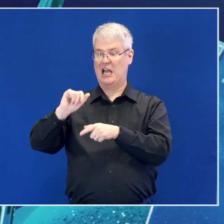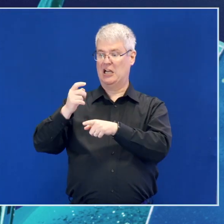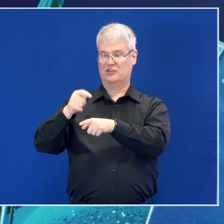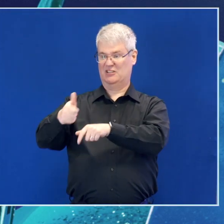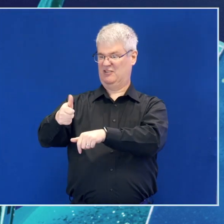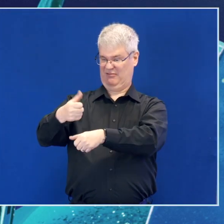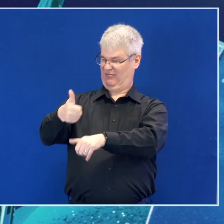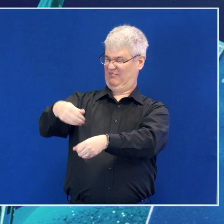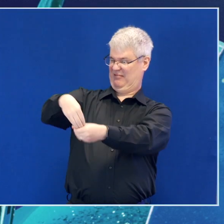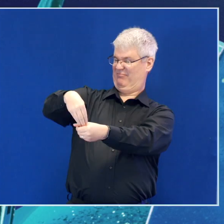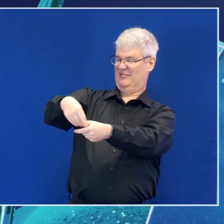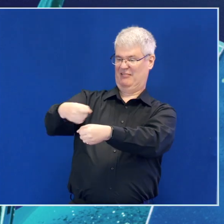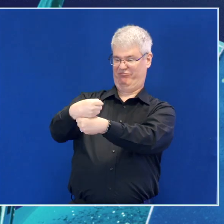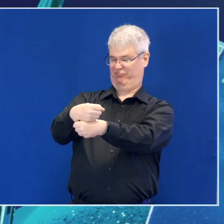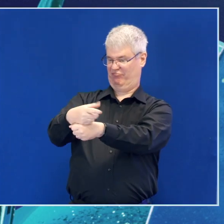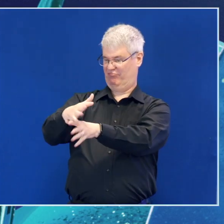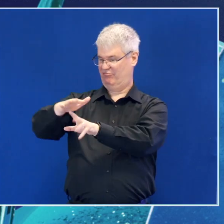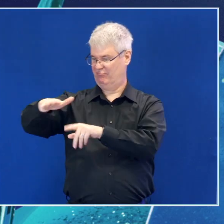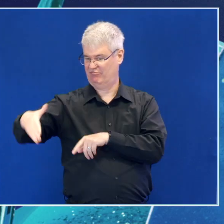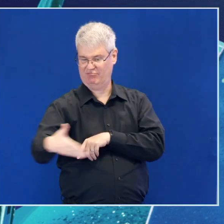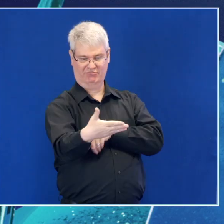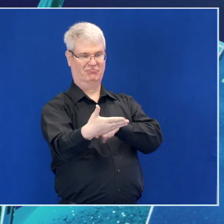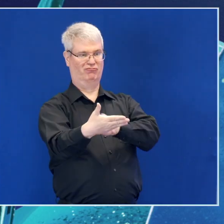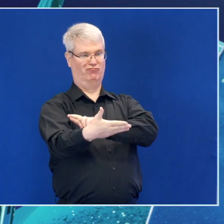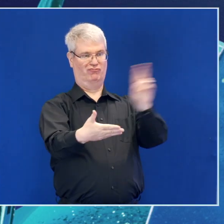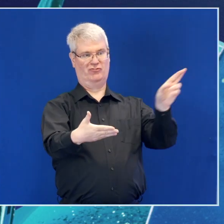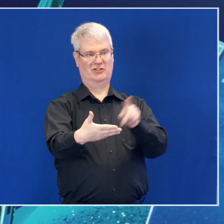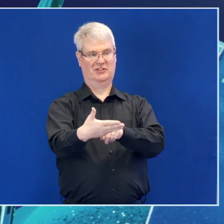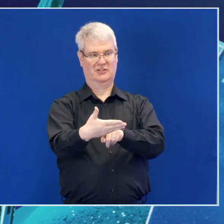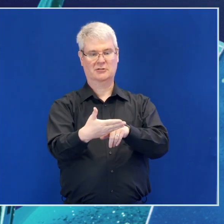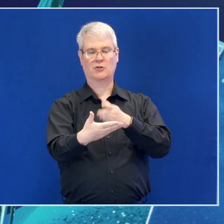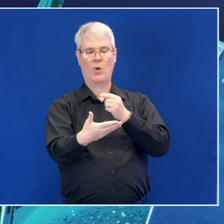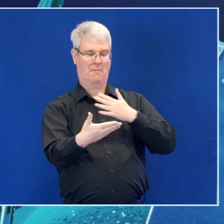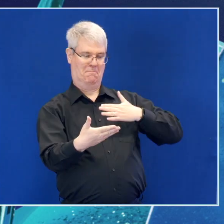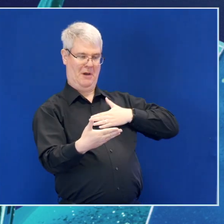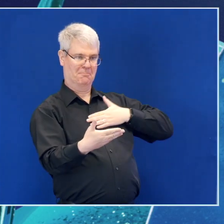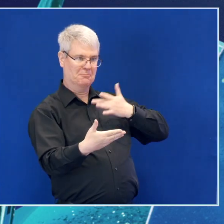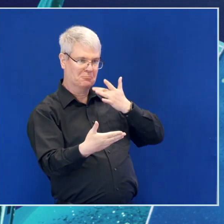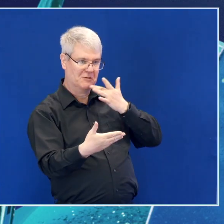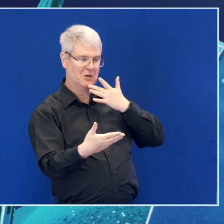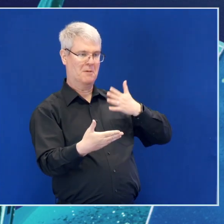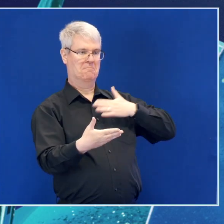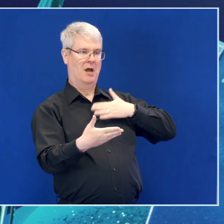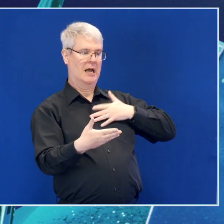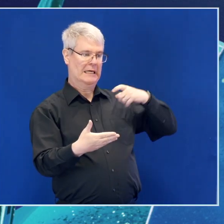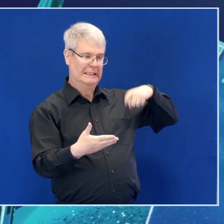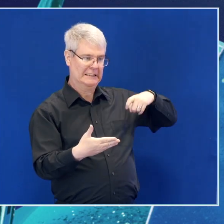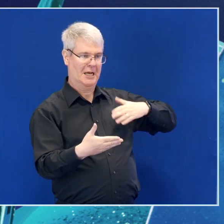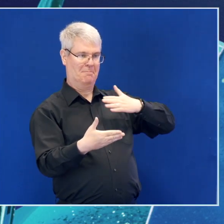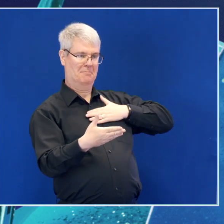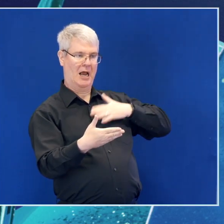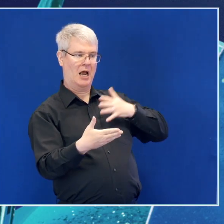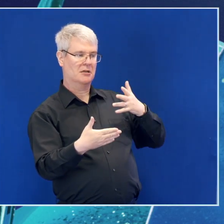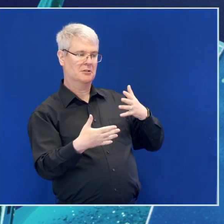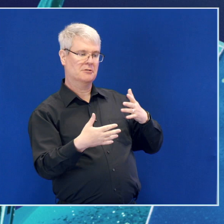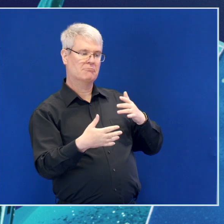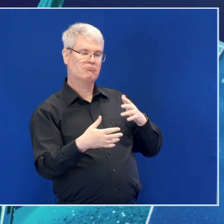You are a Microsoft account team communication agent. Your job is to transform raw meeting notes into a concise executive-ready follow-up email